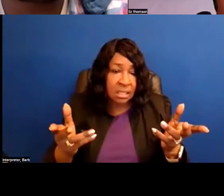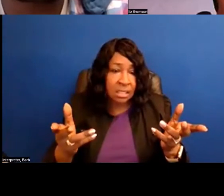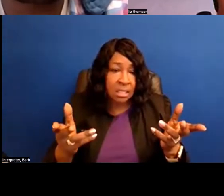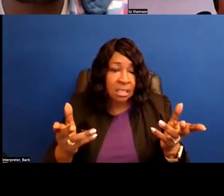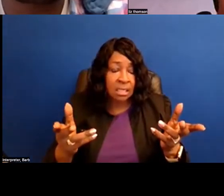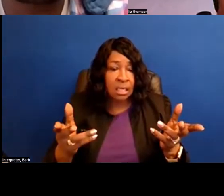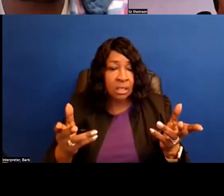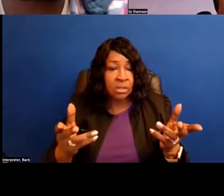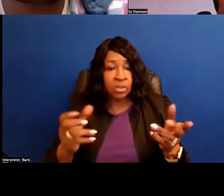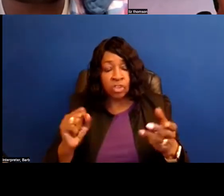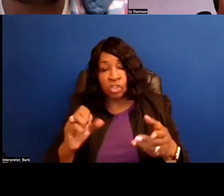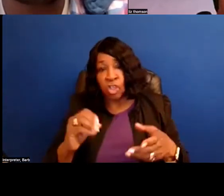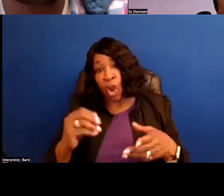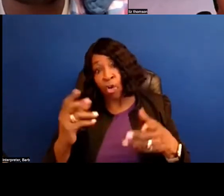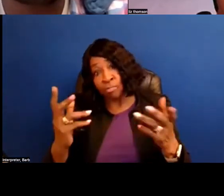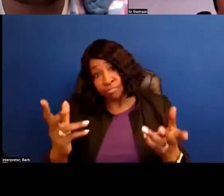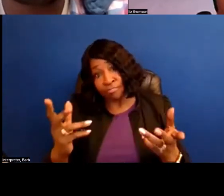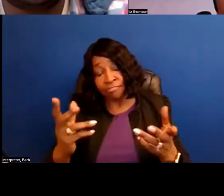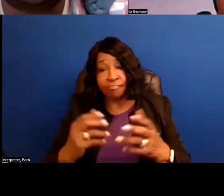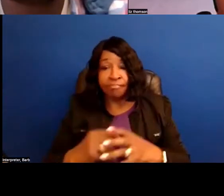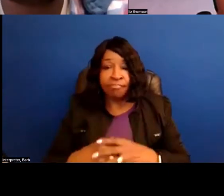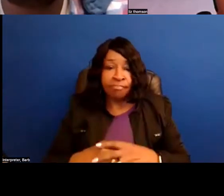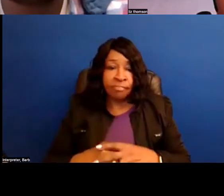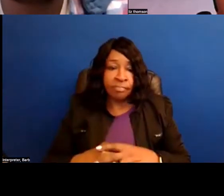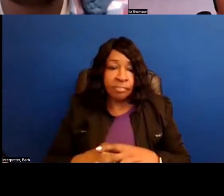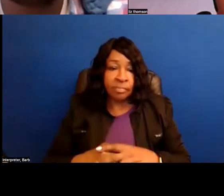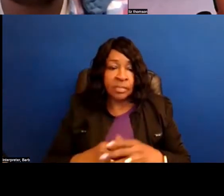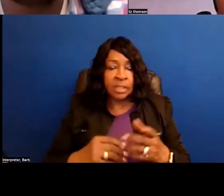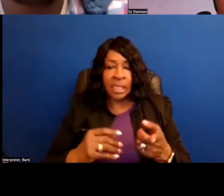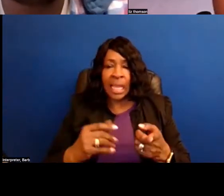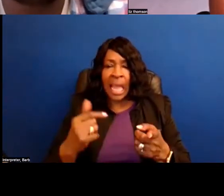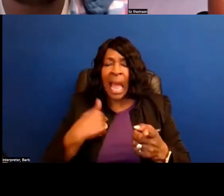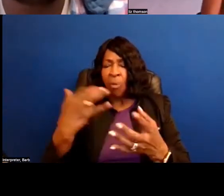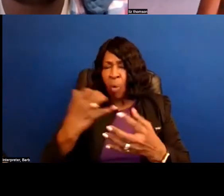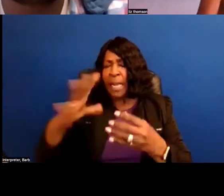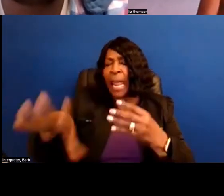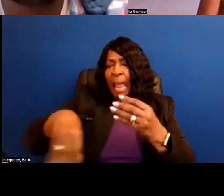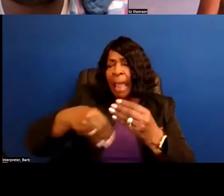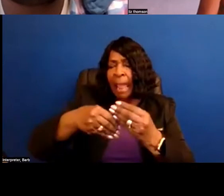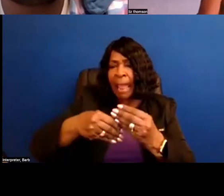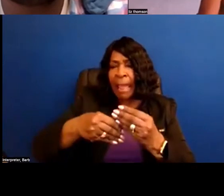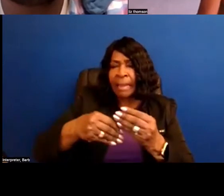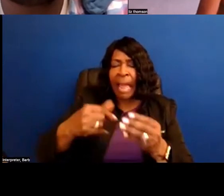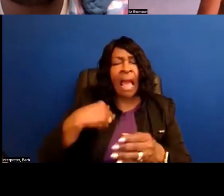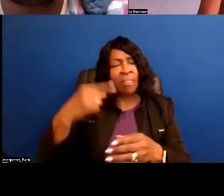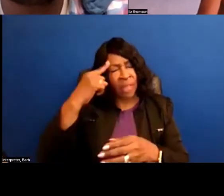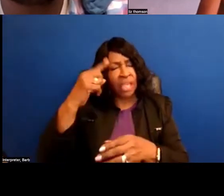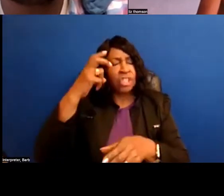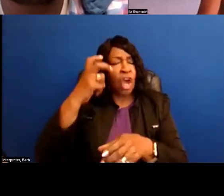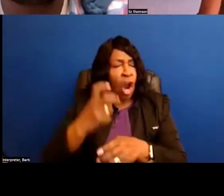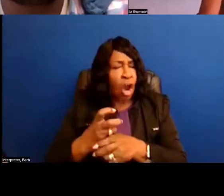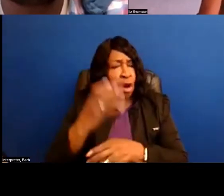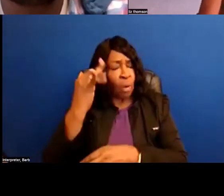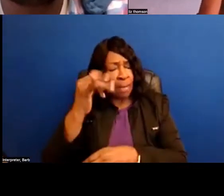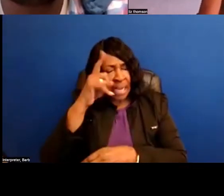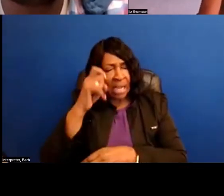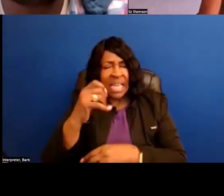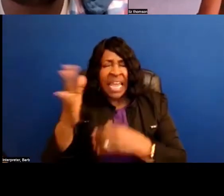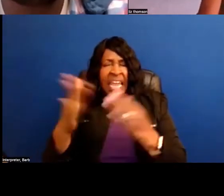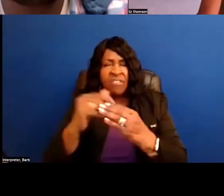So yeah. - Yeah. I just wanna add, I think it's really hard because even when disability is included